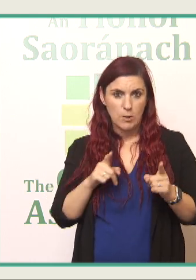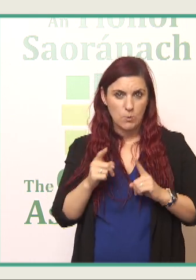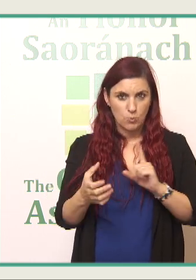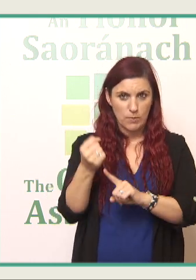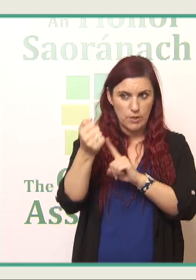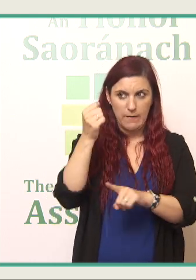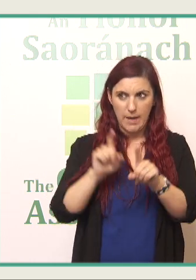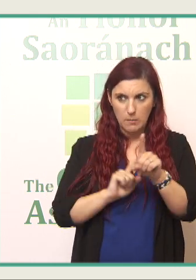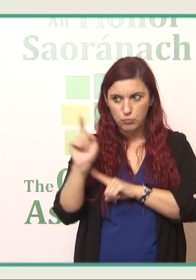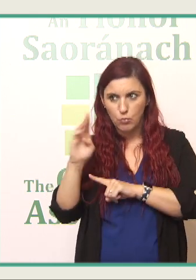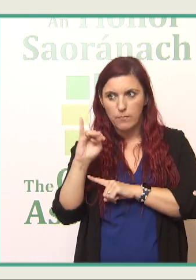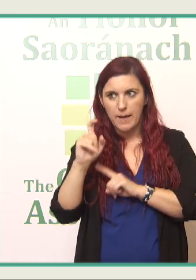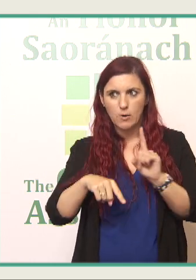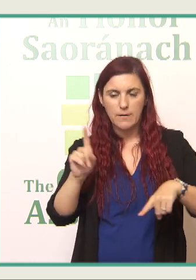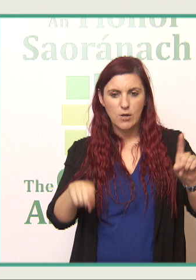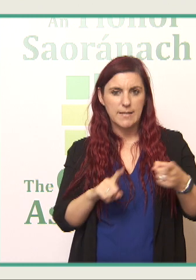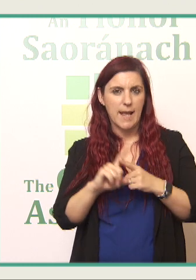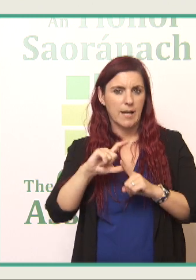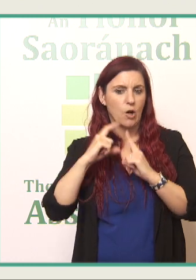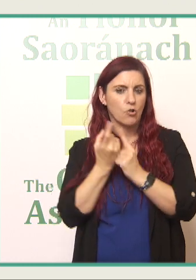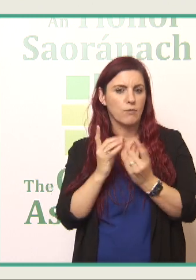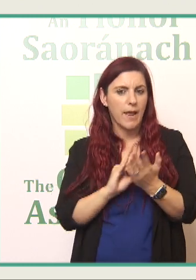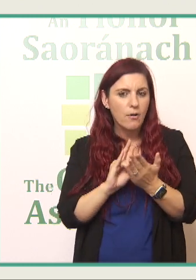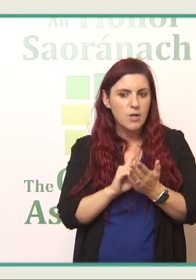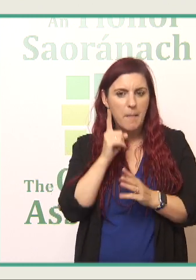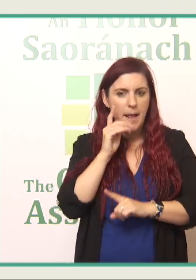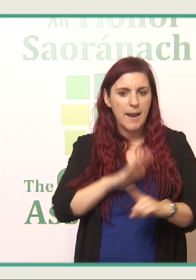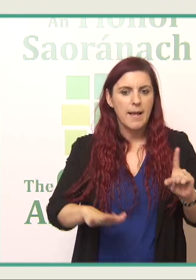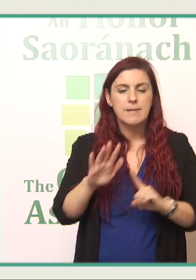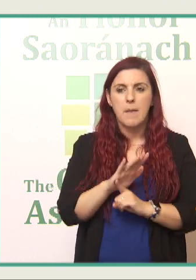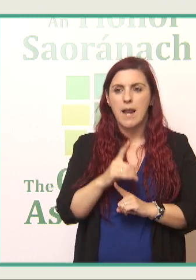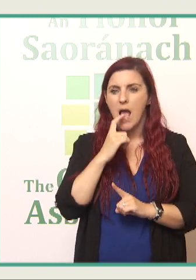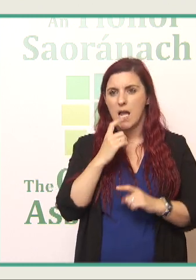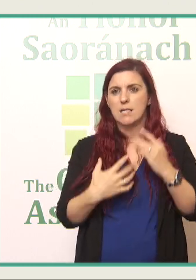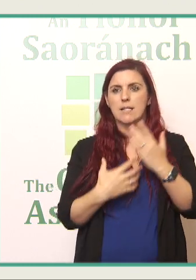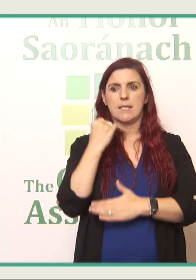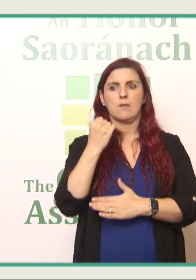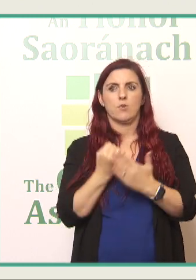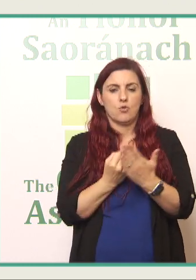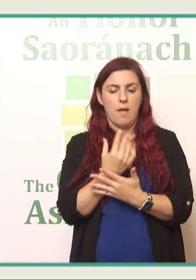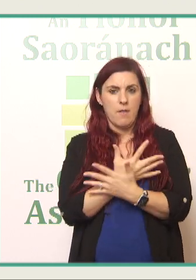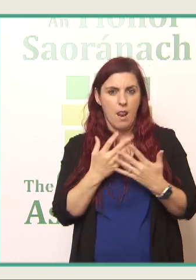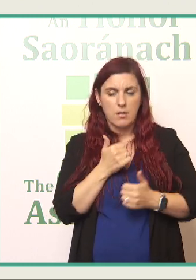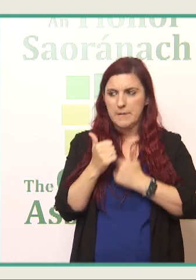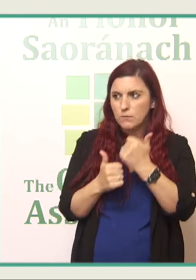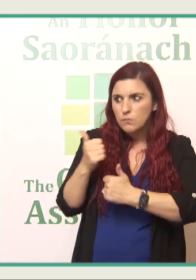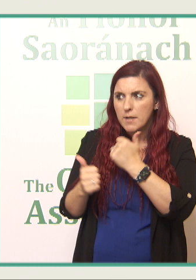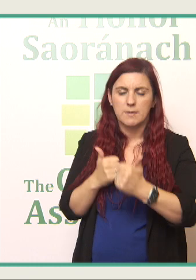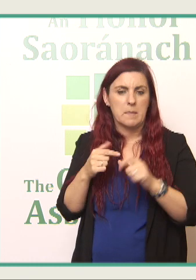our biodiversity and our cultural heritage and our landscape and it's a really success story and it's got a lot of credit thanks to the hard work and determination of a lot of people